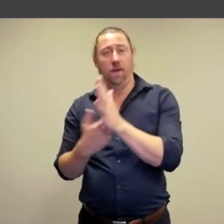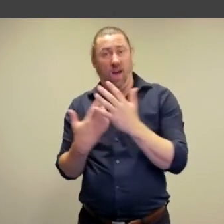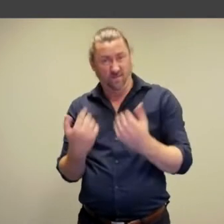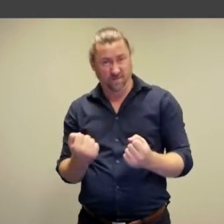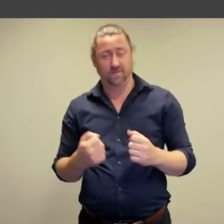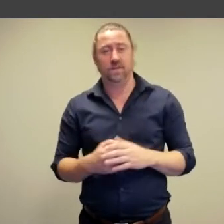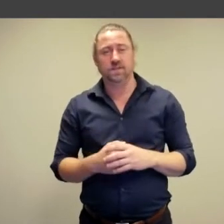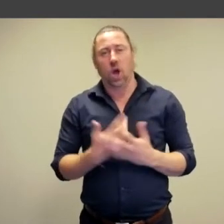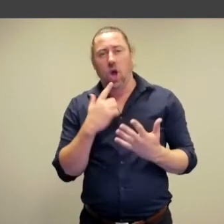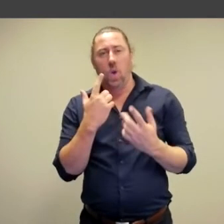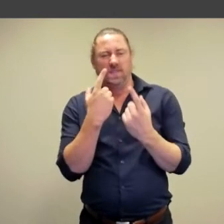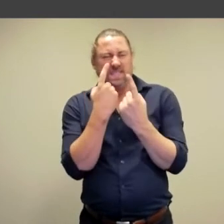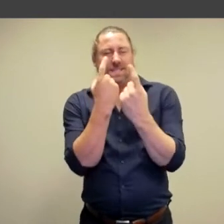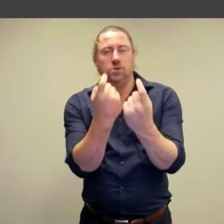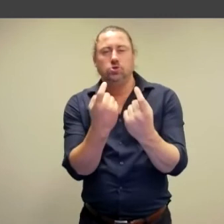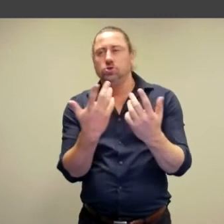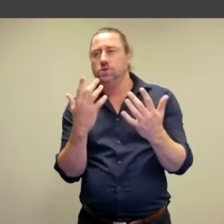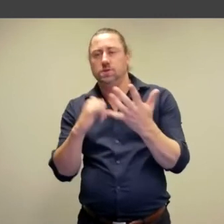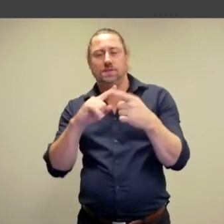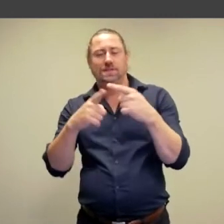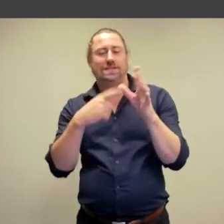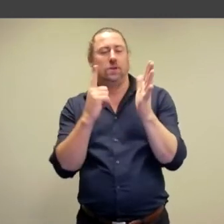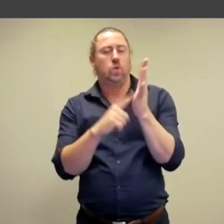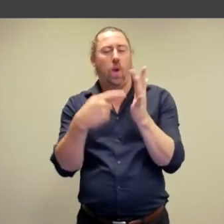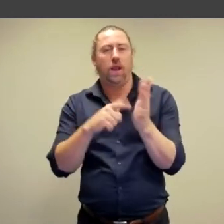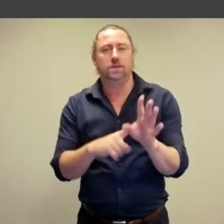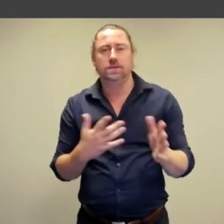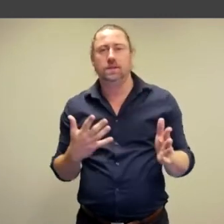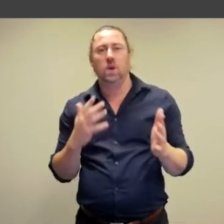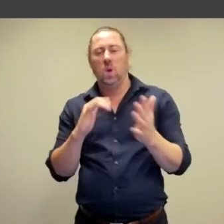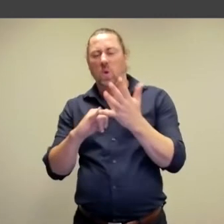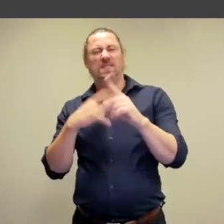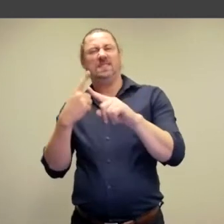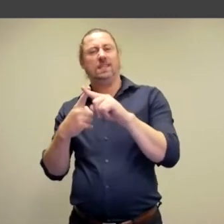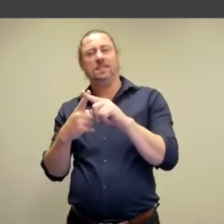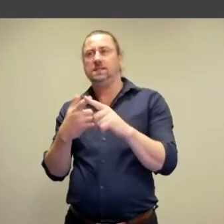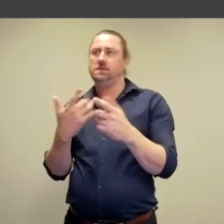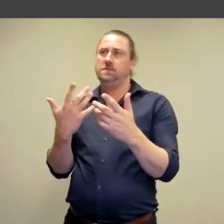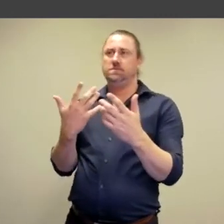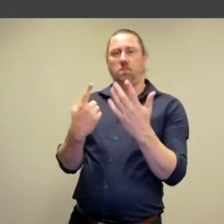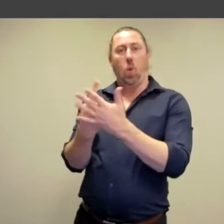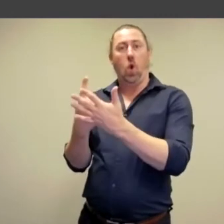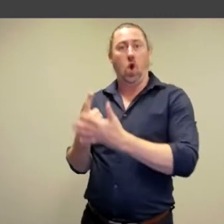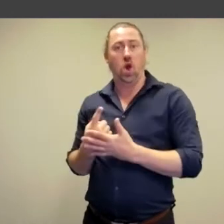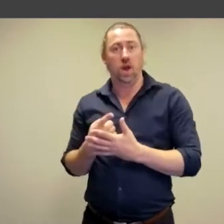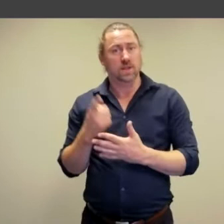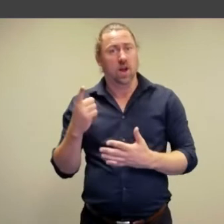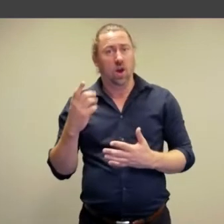Seduction, sexuality and sex work